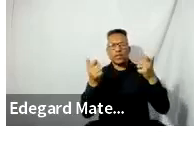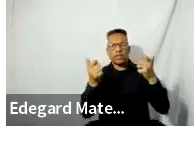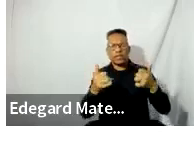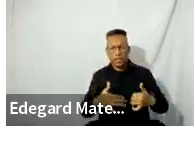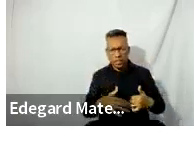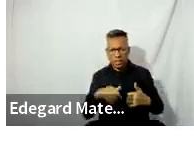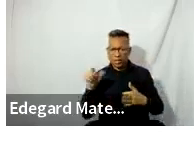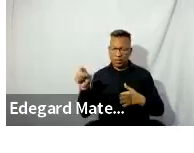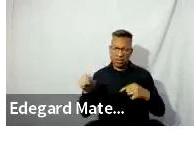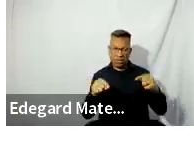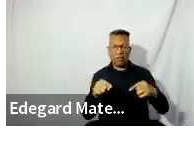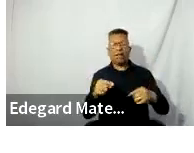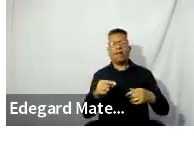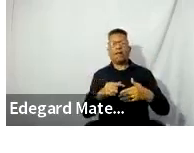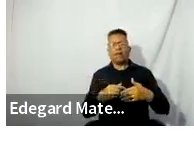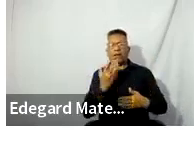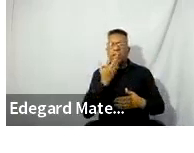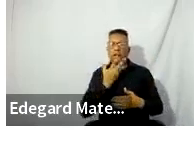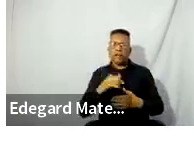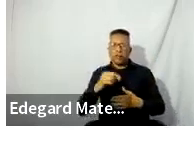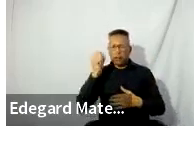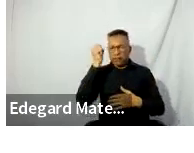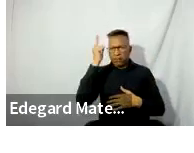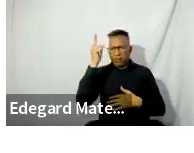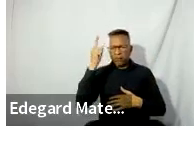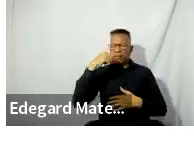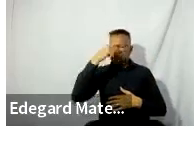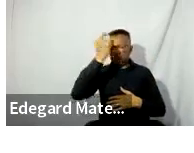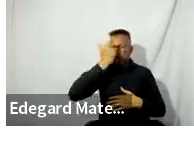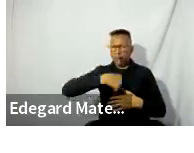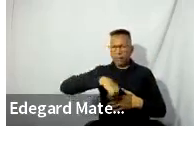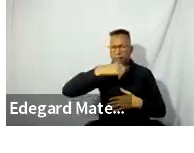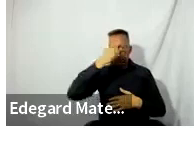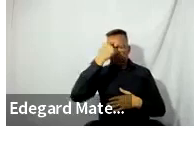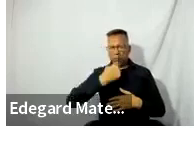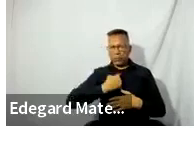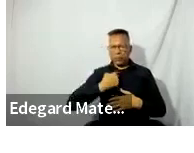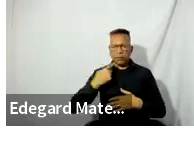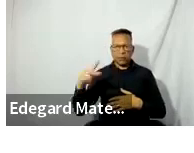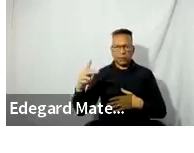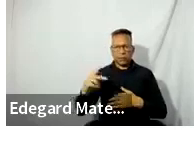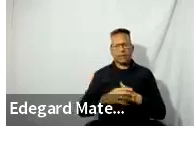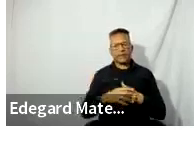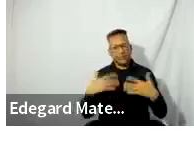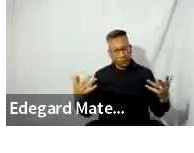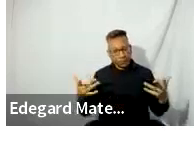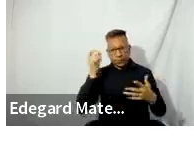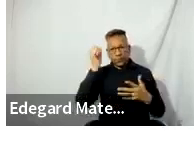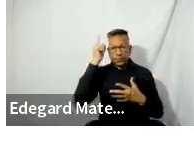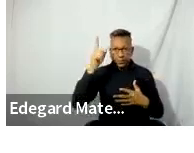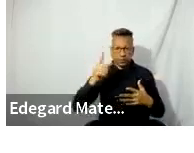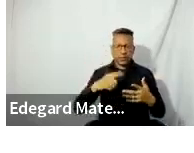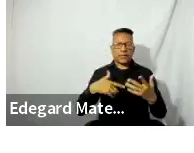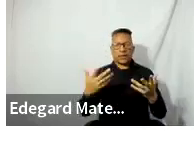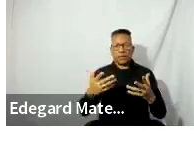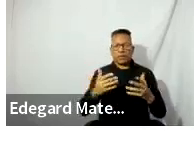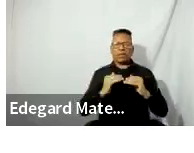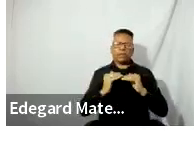e, cool, active cool, active, being awesome sonality sonality endowed endowed with these cooks? higher forms.